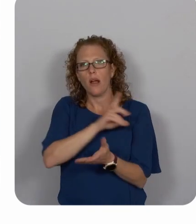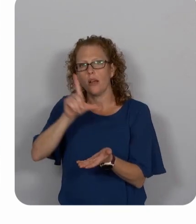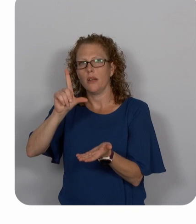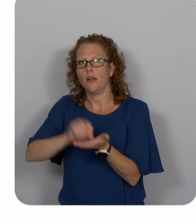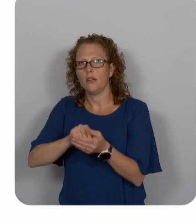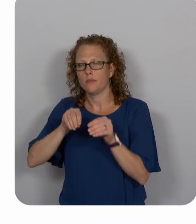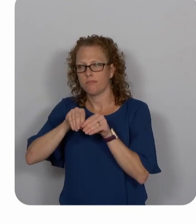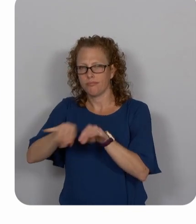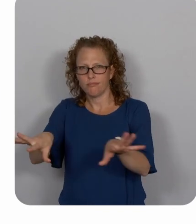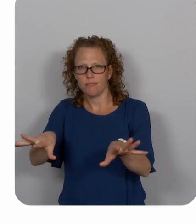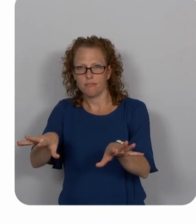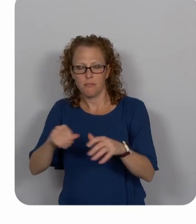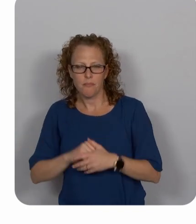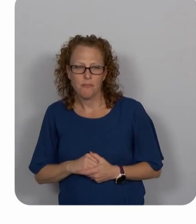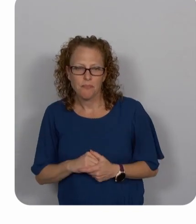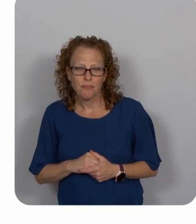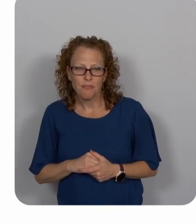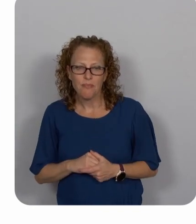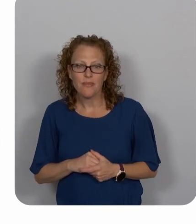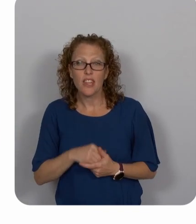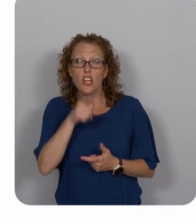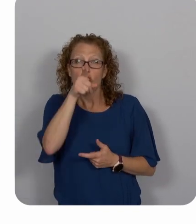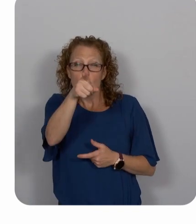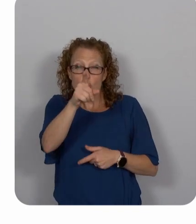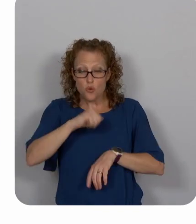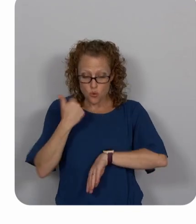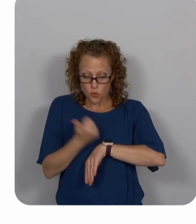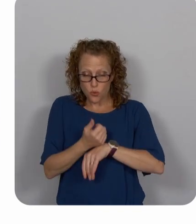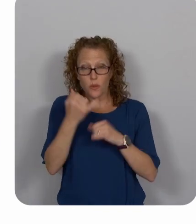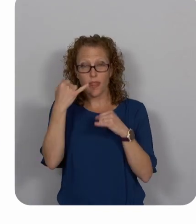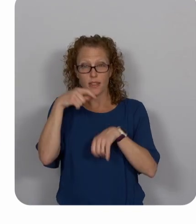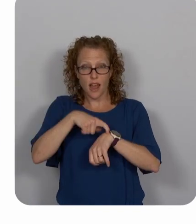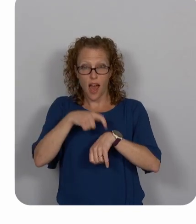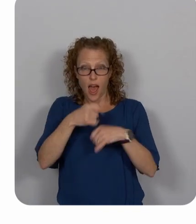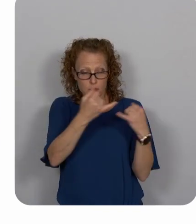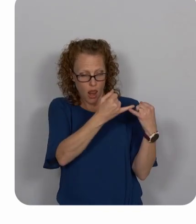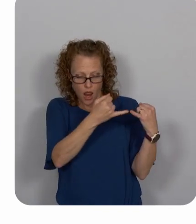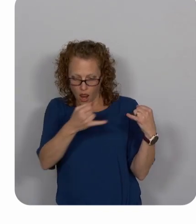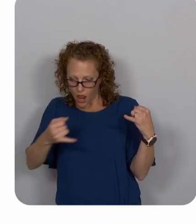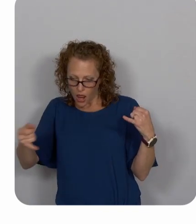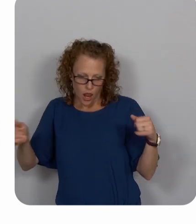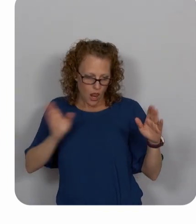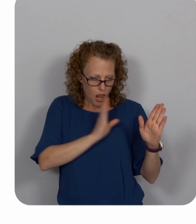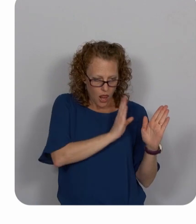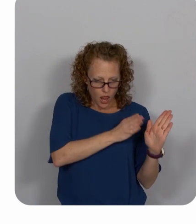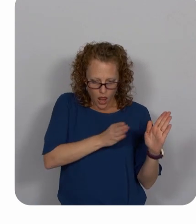So as soon as you create a timeline within a project, you’ll notice that there’s automatically a custom patch created